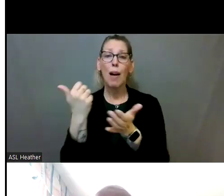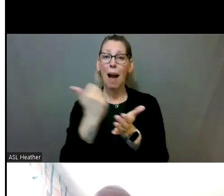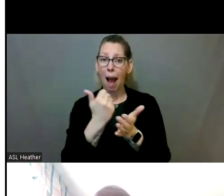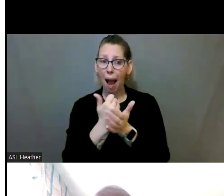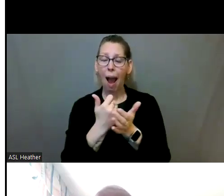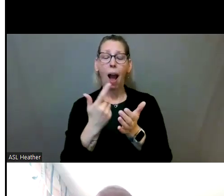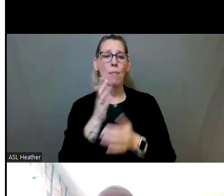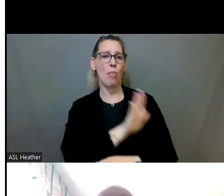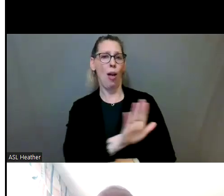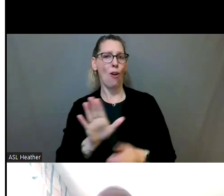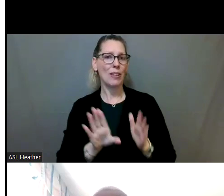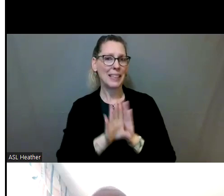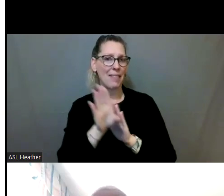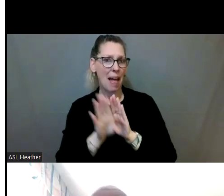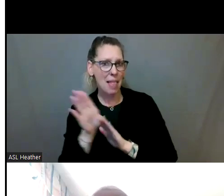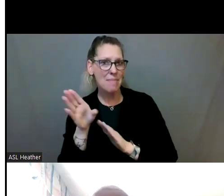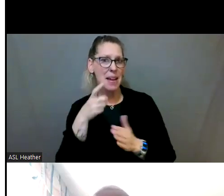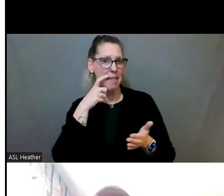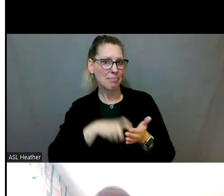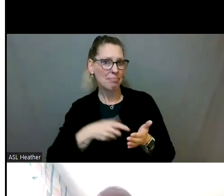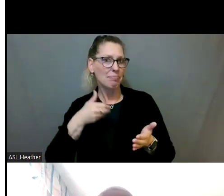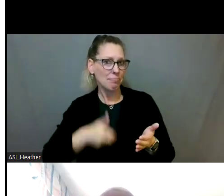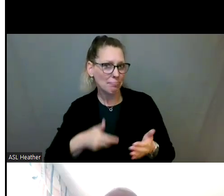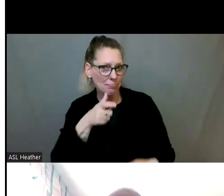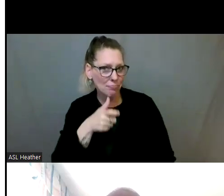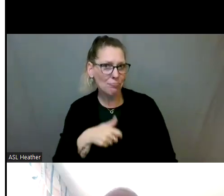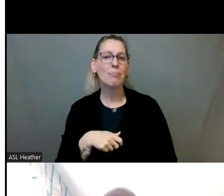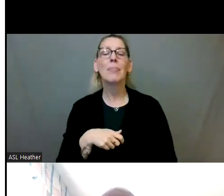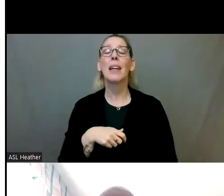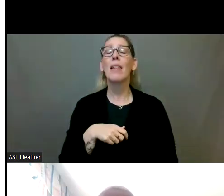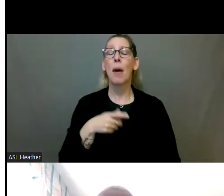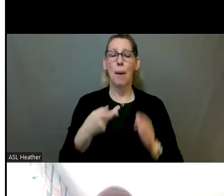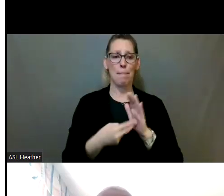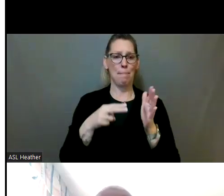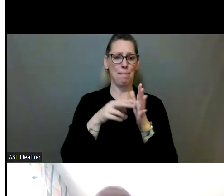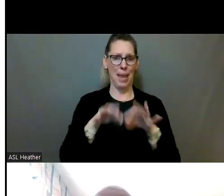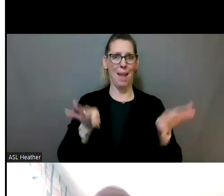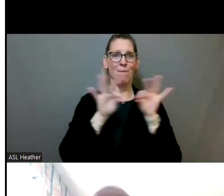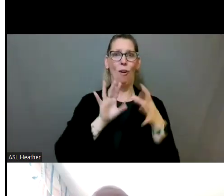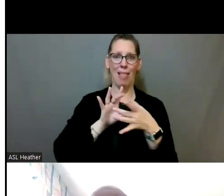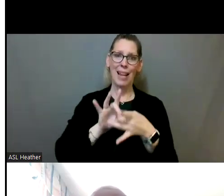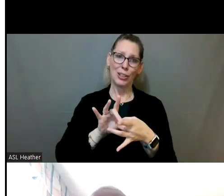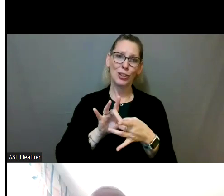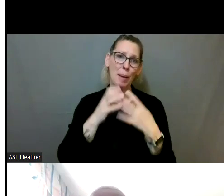development, their identity development, so meaningful connections matters. Orientations